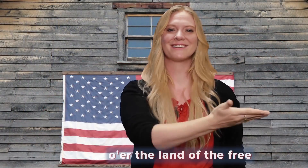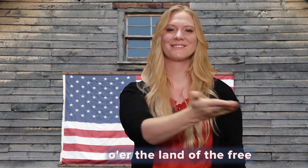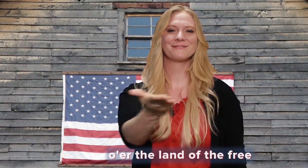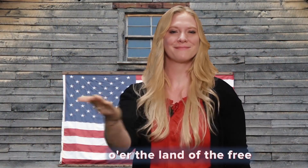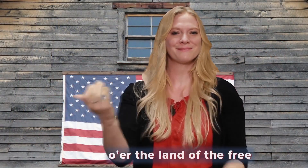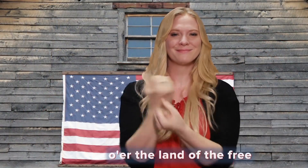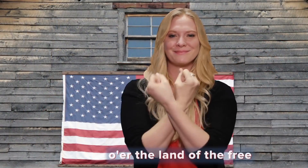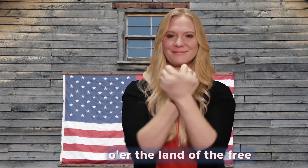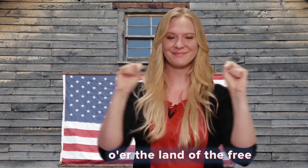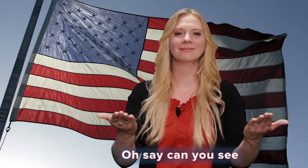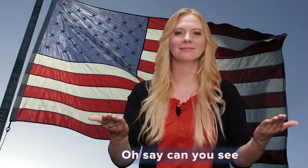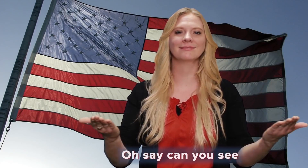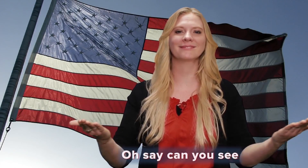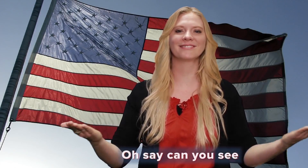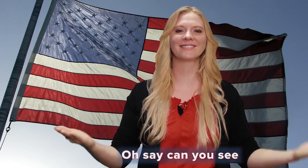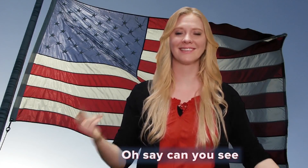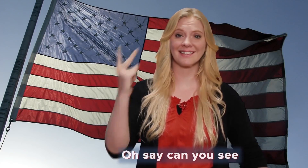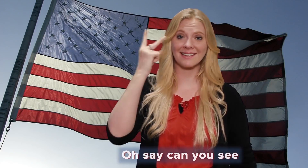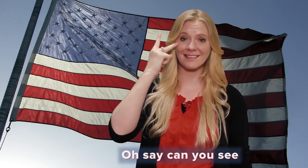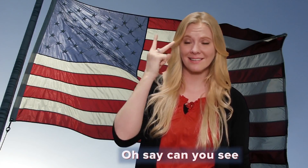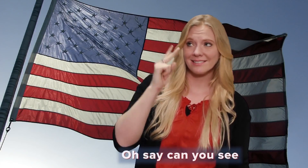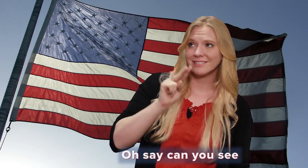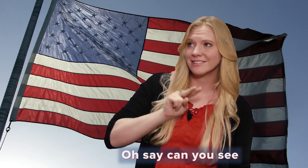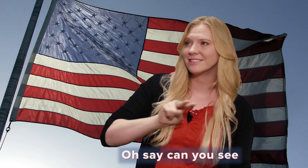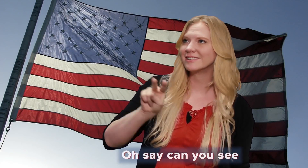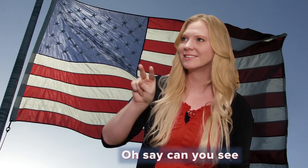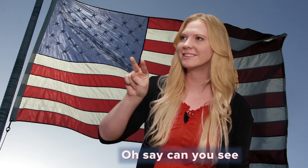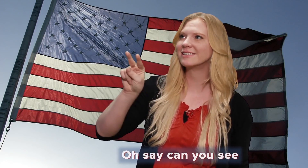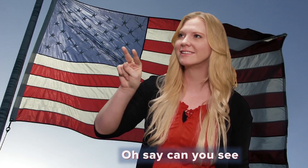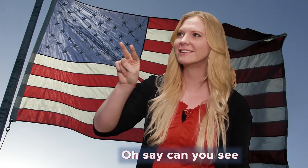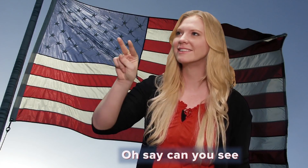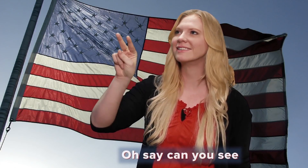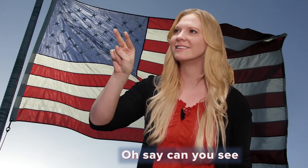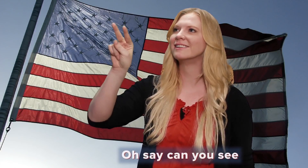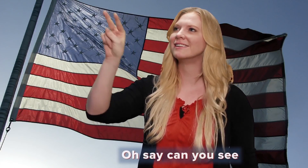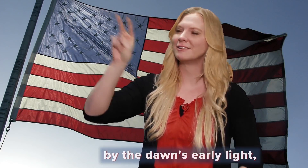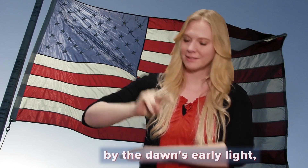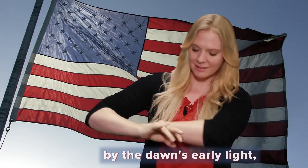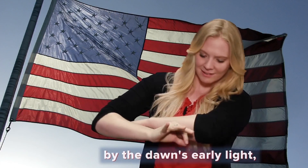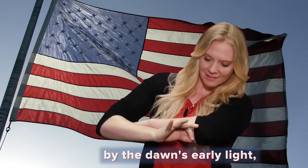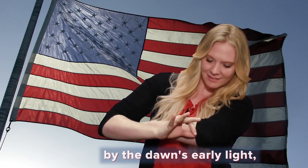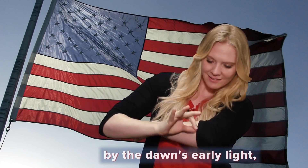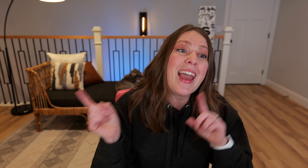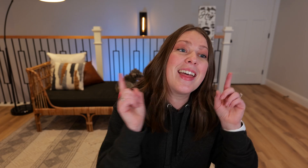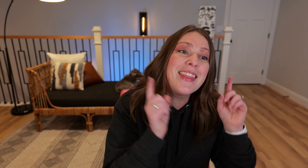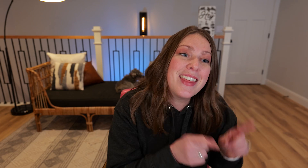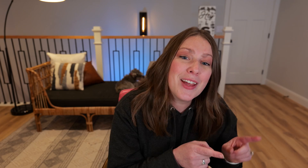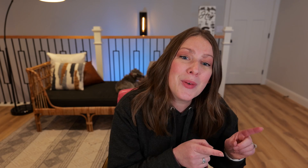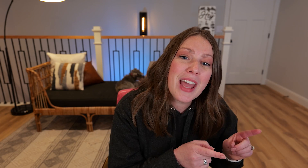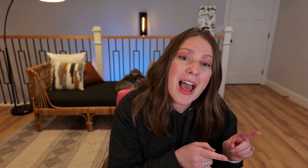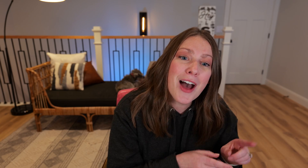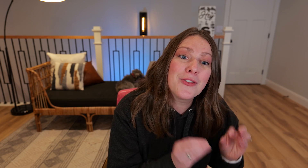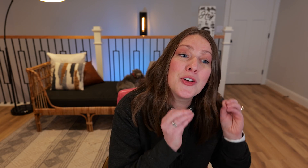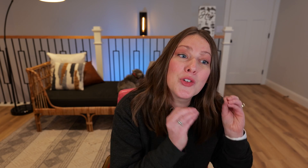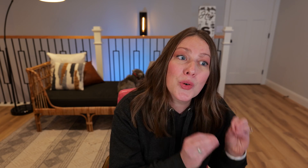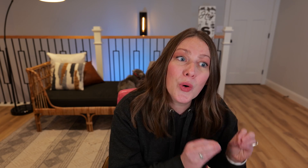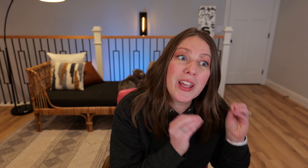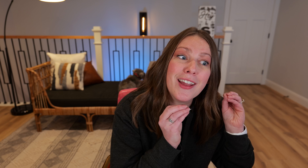who is signing this national anthem on the Purple Communications YouTube channel. And then we have Troy